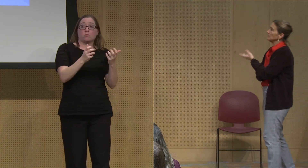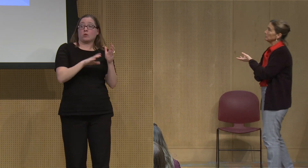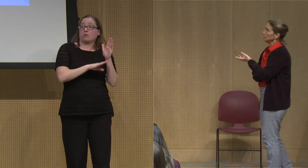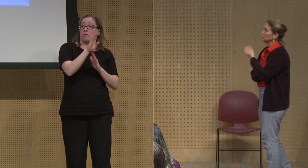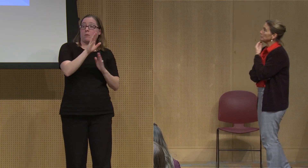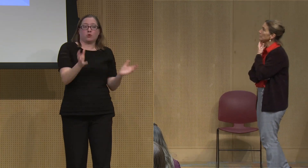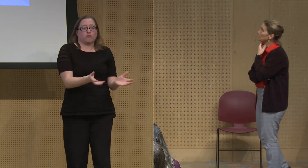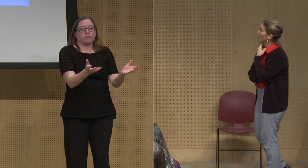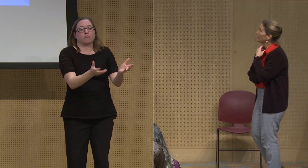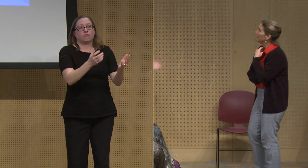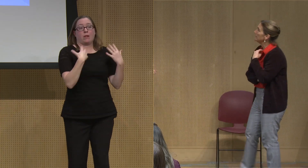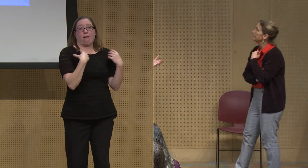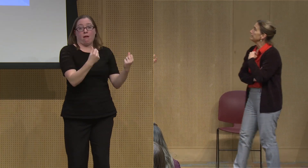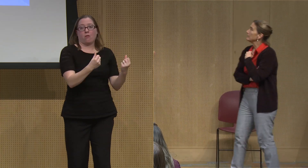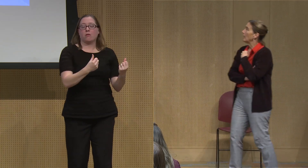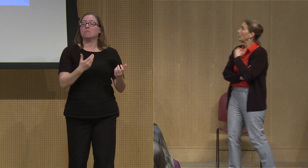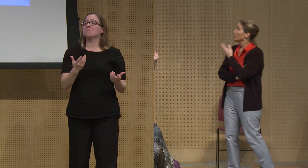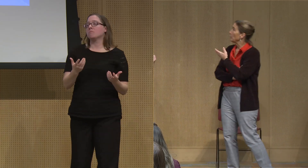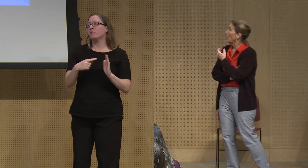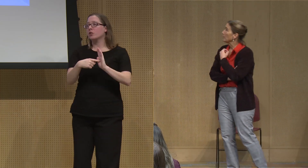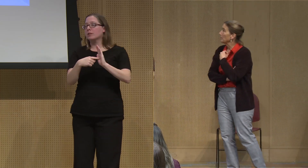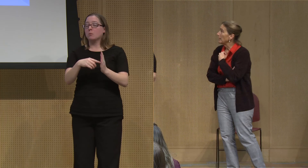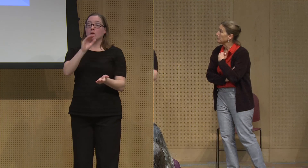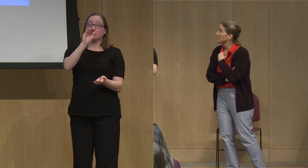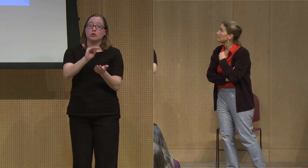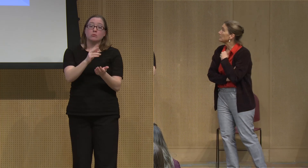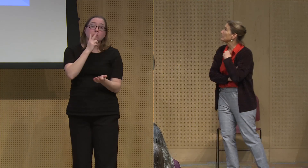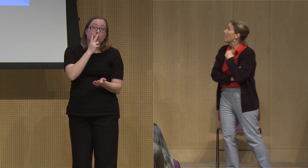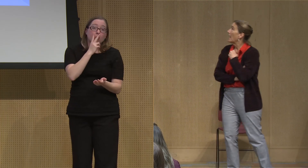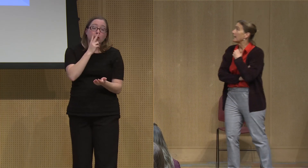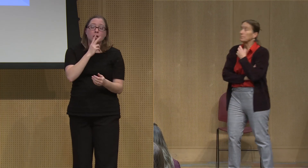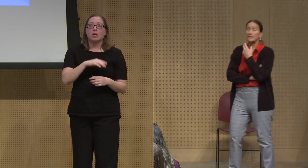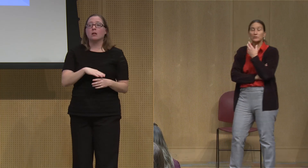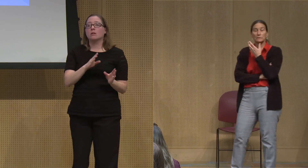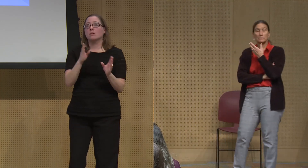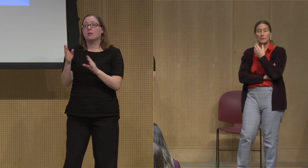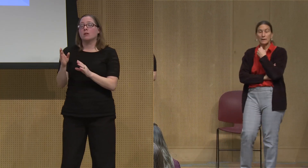SMOKING, WATER PROJECTS, THERE'S OCCUPATIONAL SAFETY--